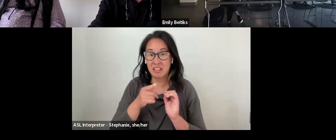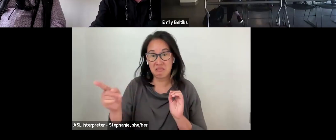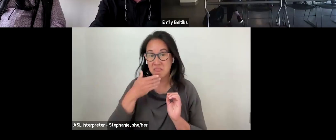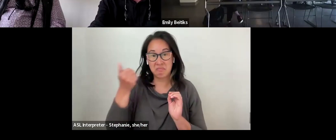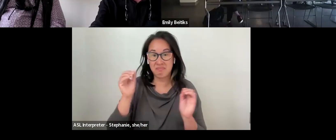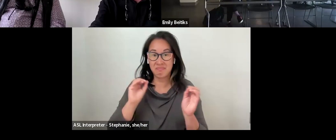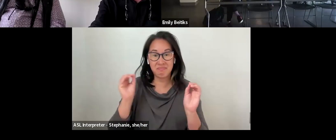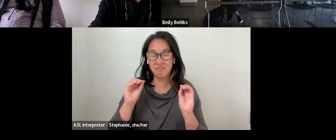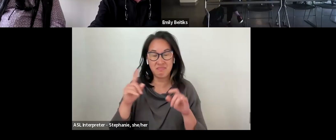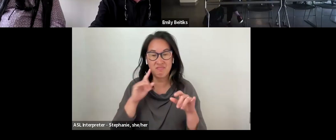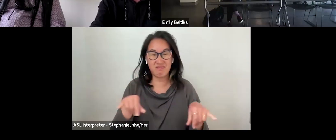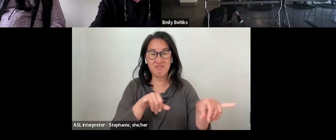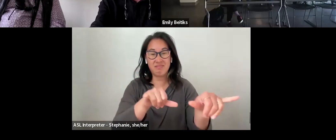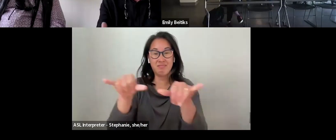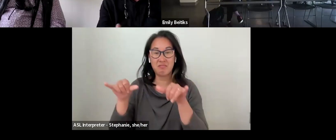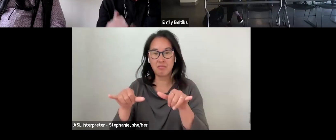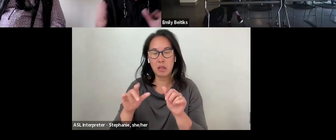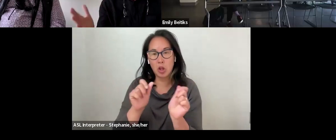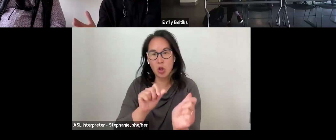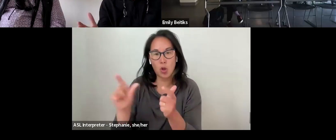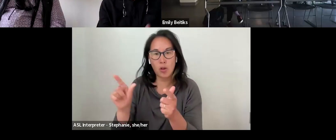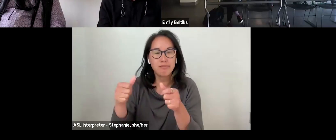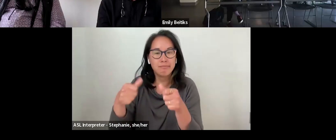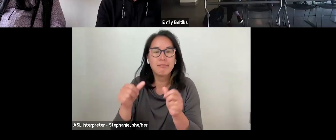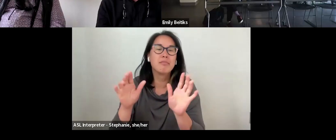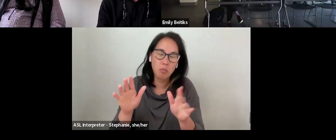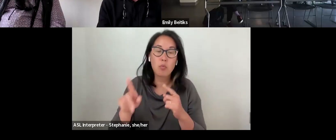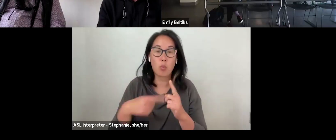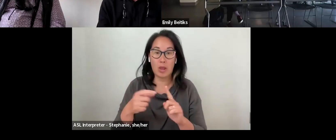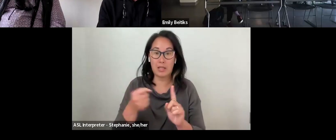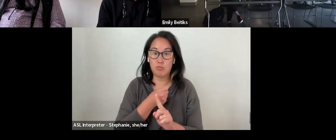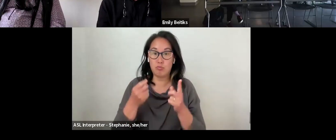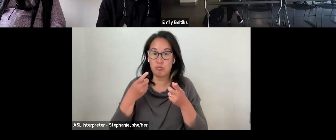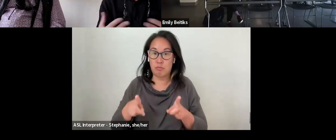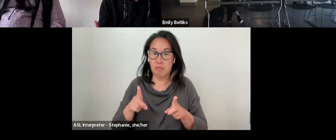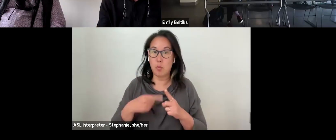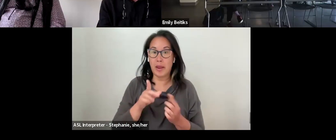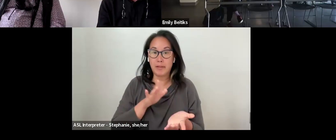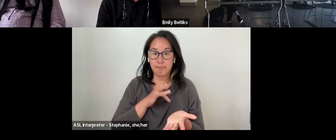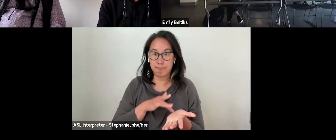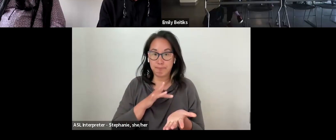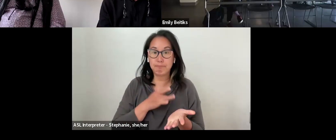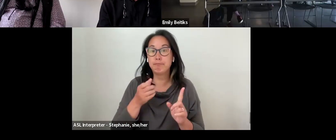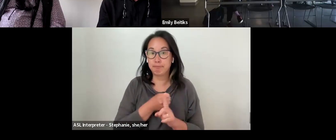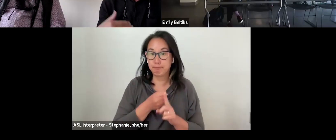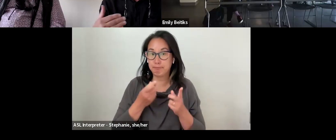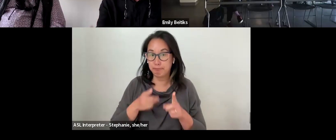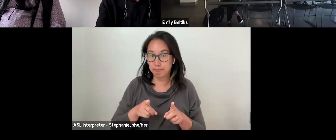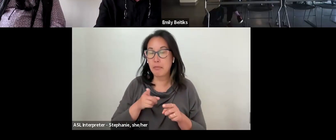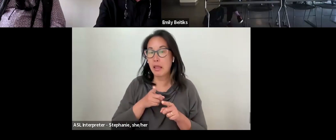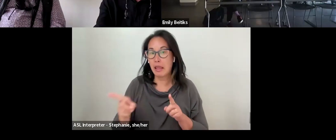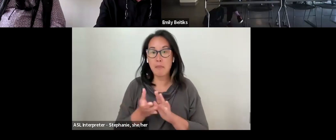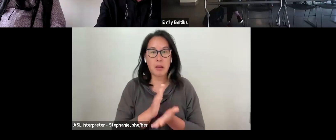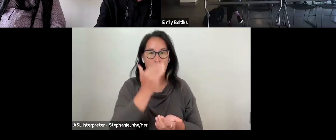You know, when abuses occur, and they're made aware of them, they all deny wrongdoing.